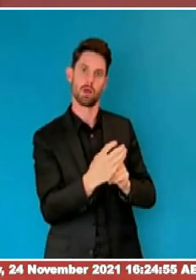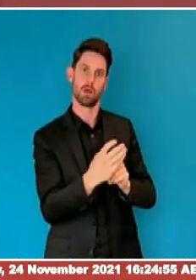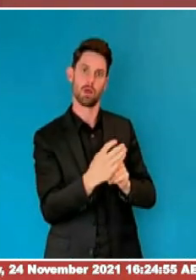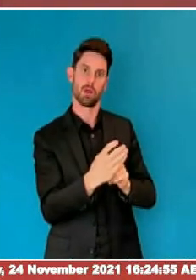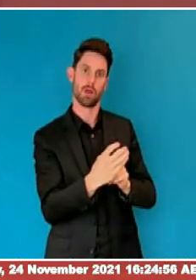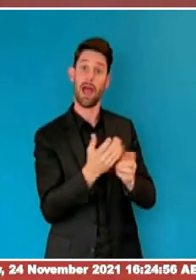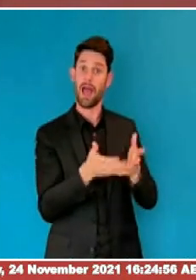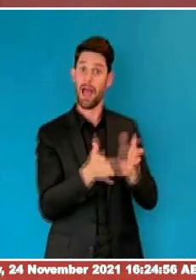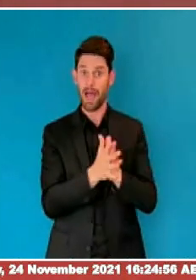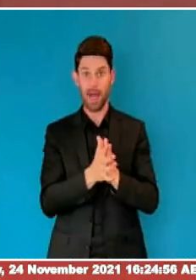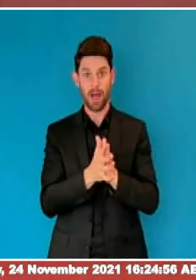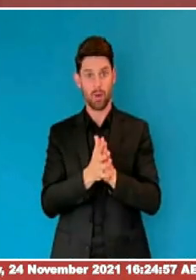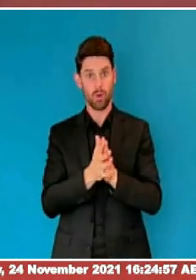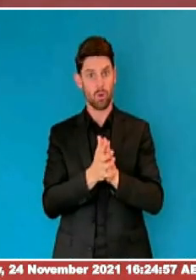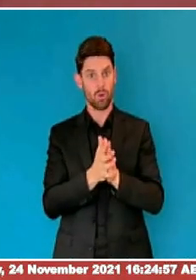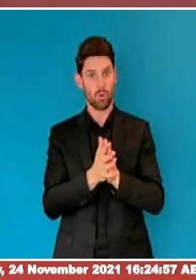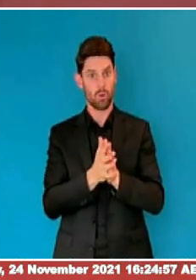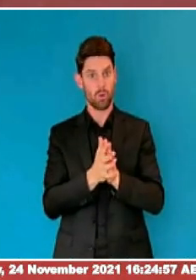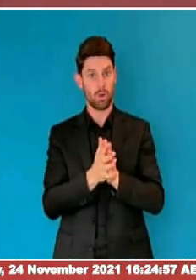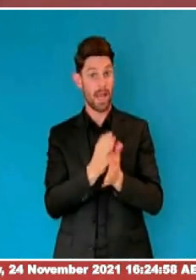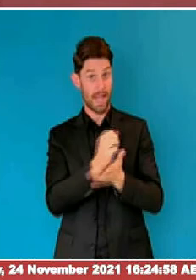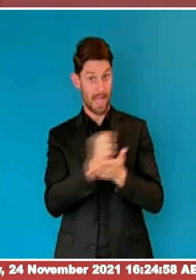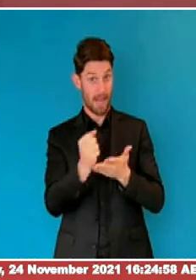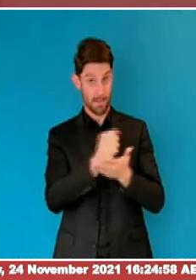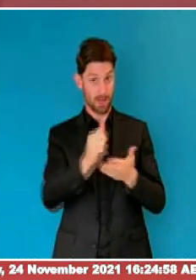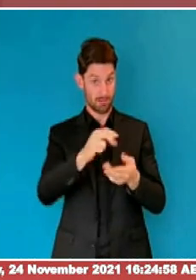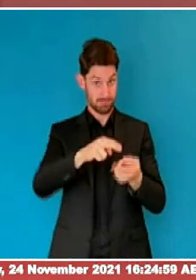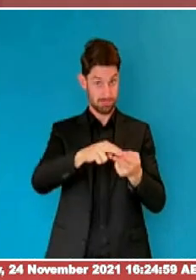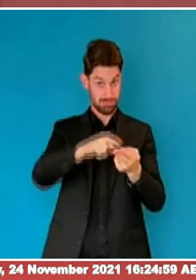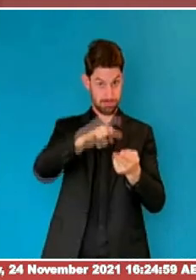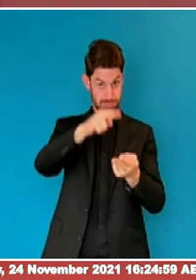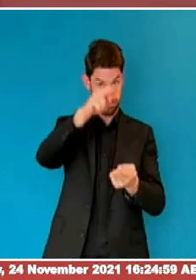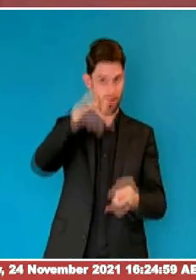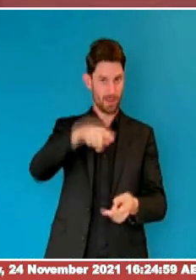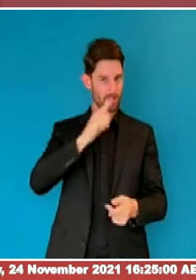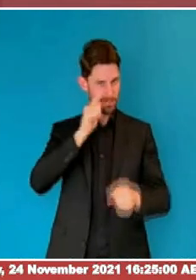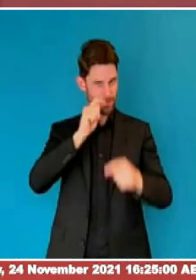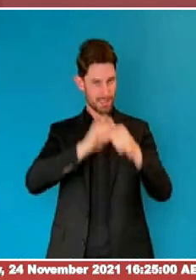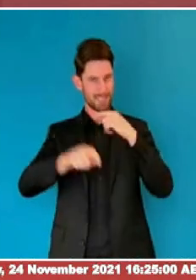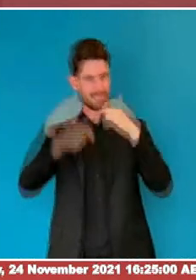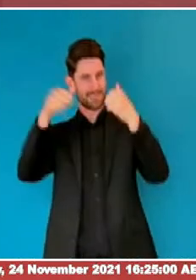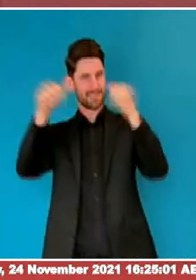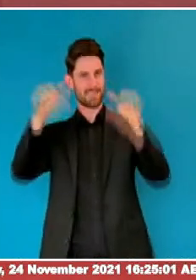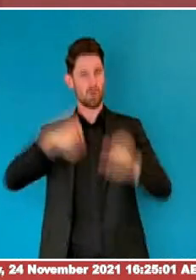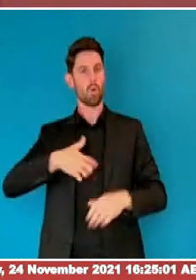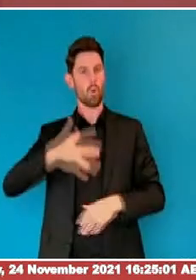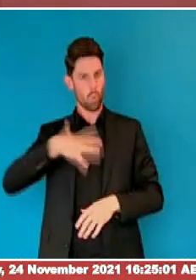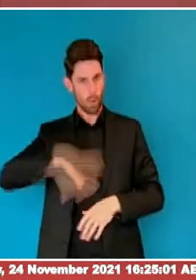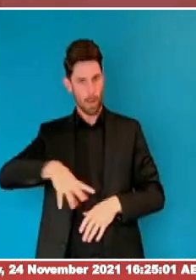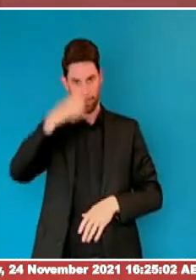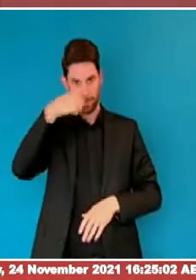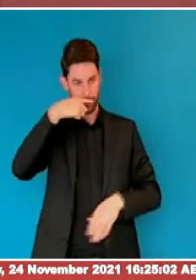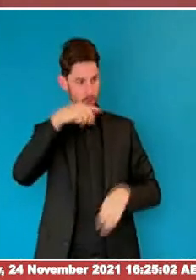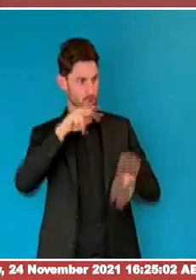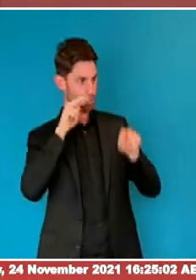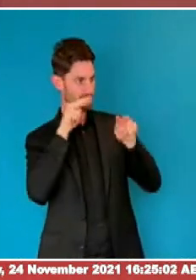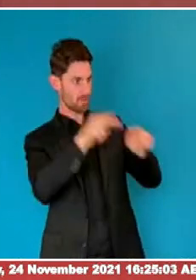number but it will be more when people see ability and not disability and we see the